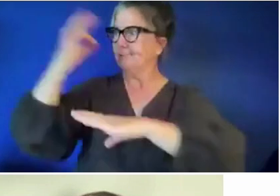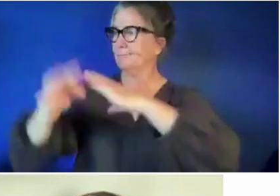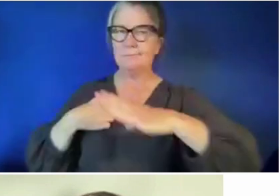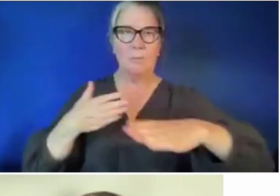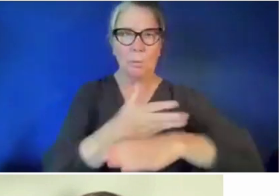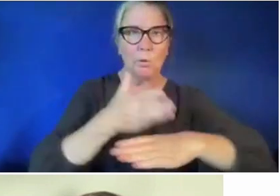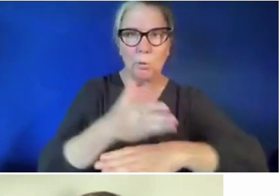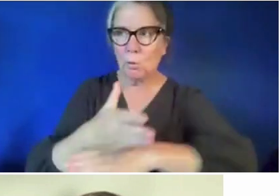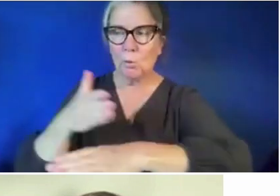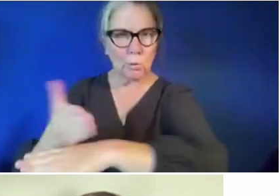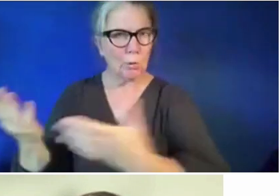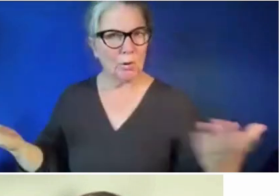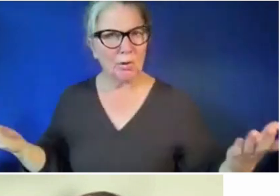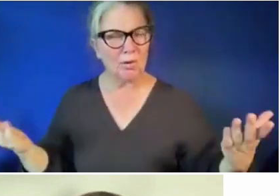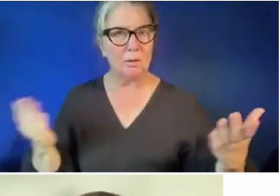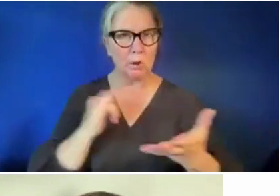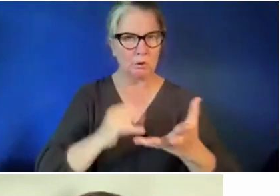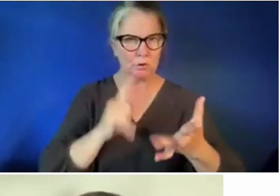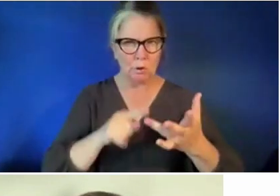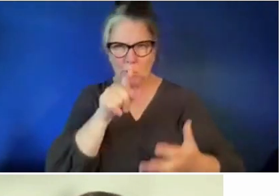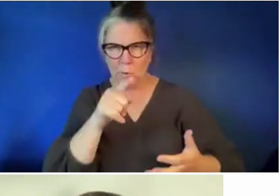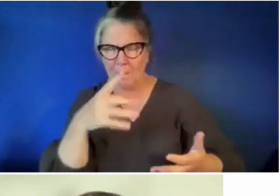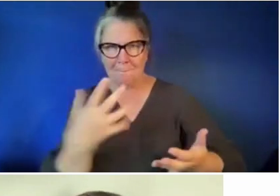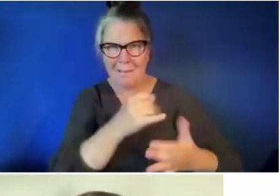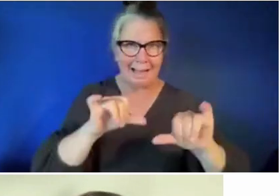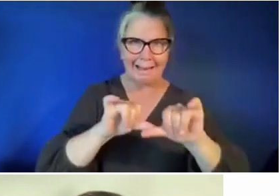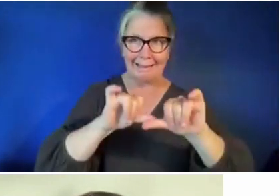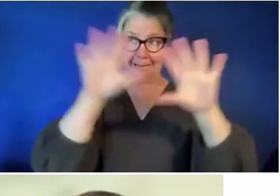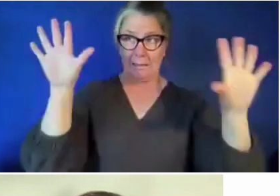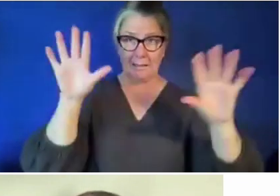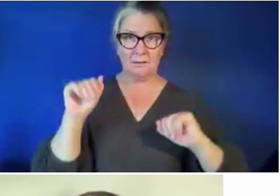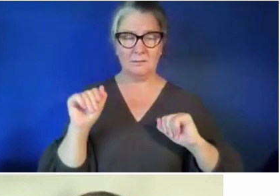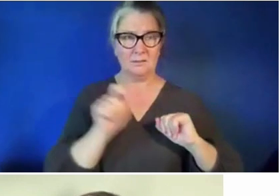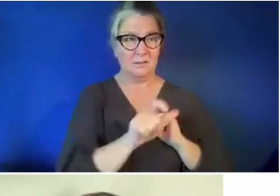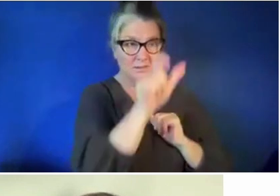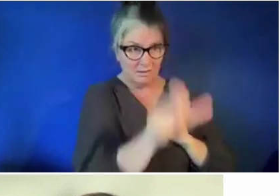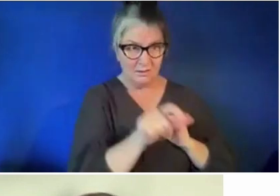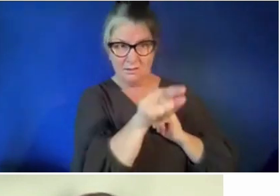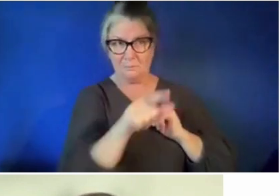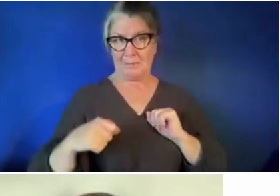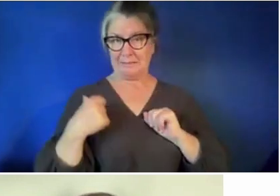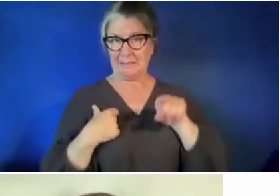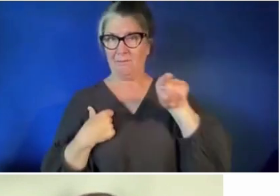and the on call bit being very rare, I think, is actually a tangible and clear way into that conversation.